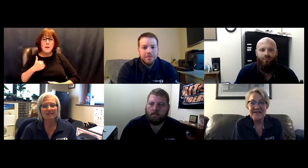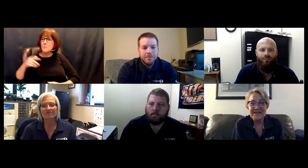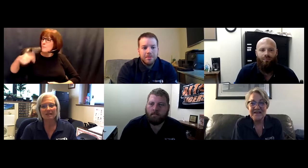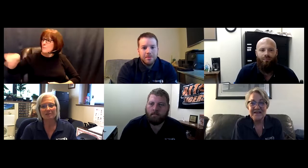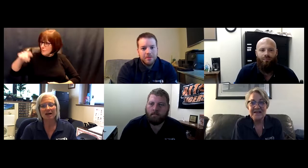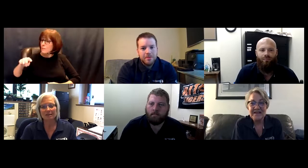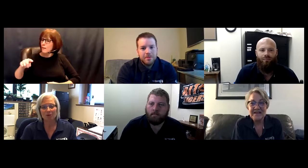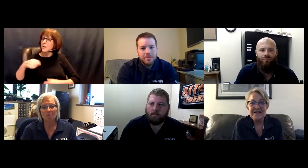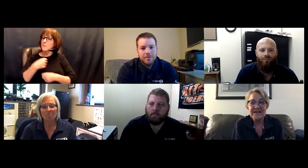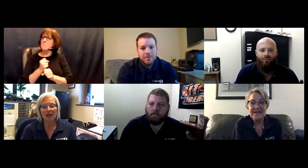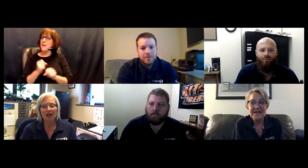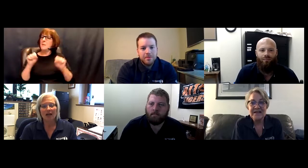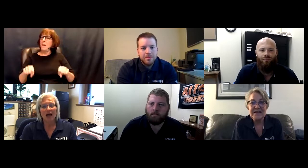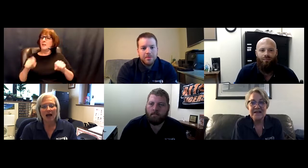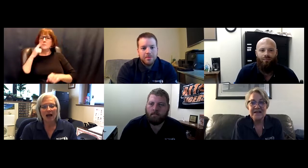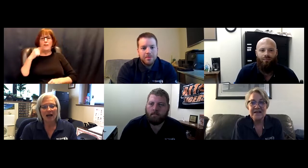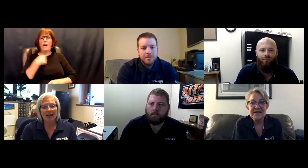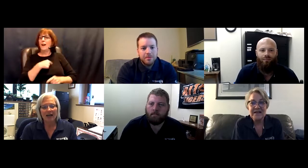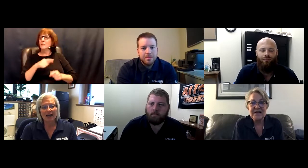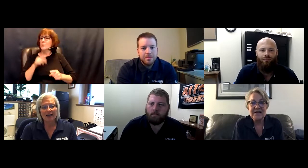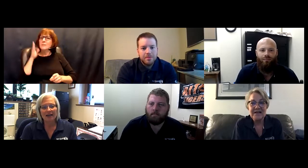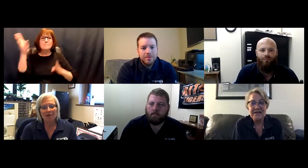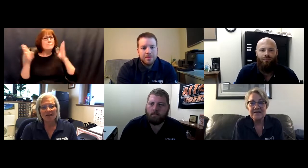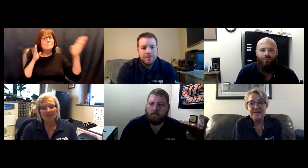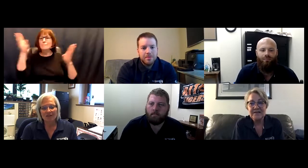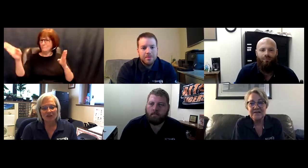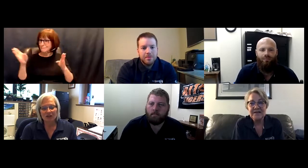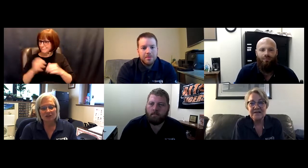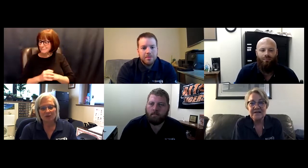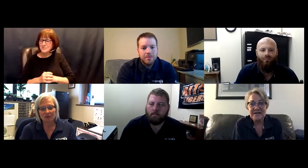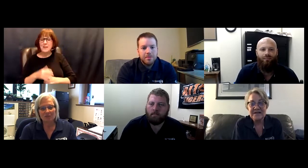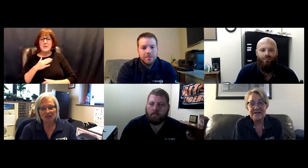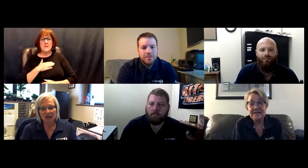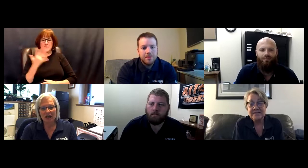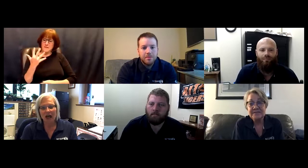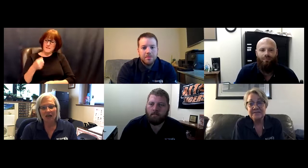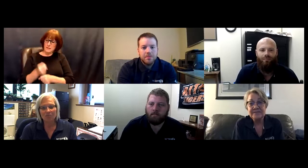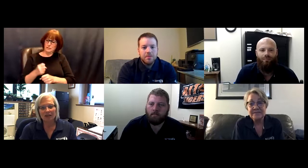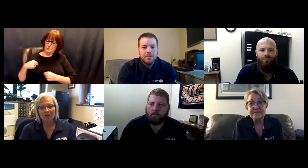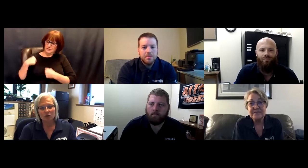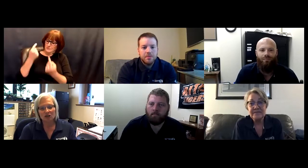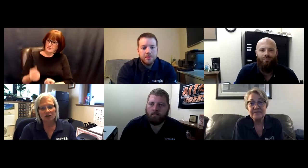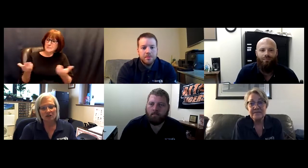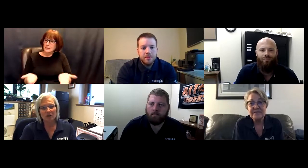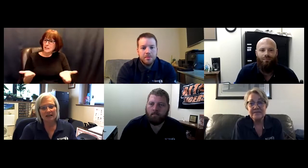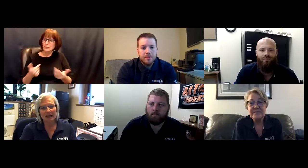events possible. In my five years with the Commission I've been fortunate to attend